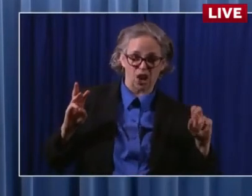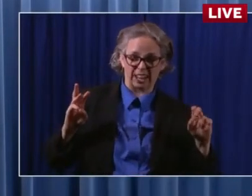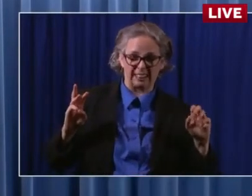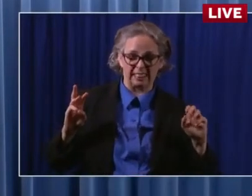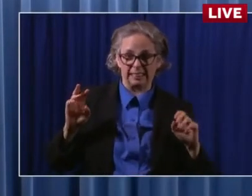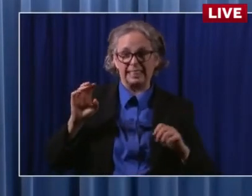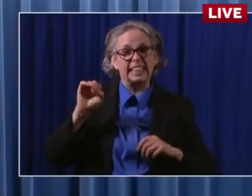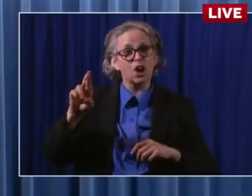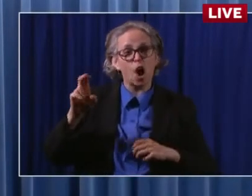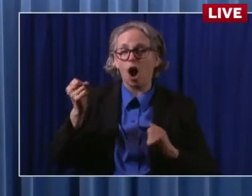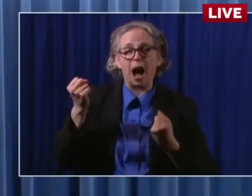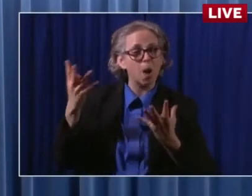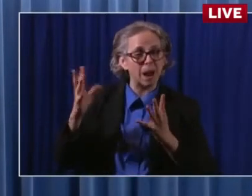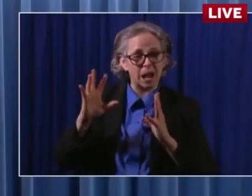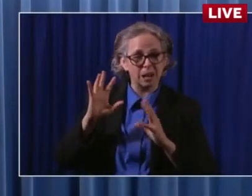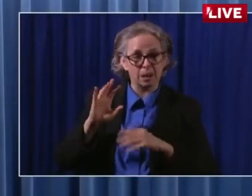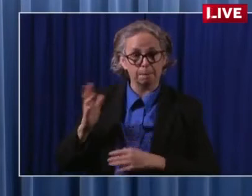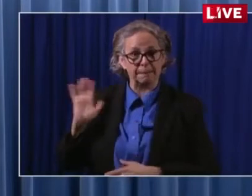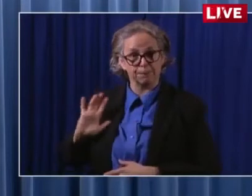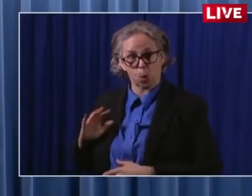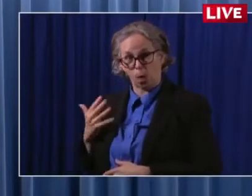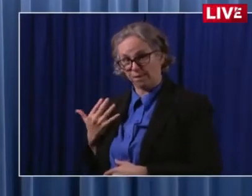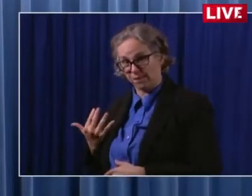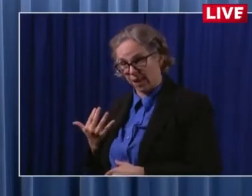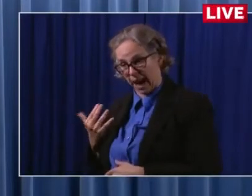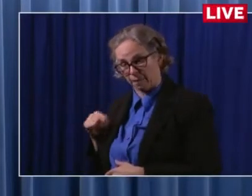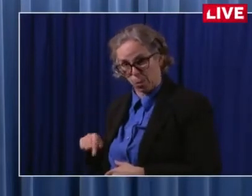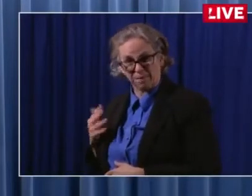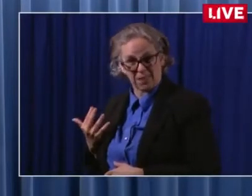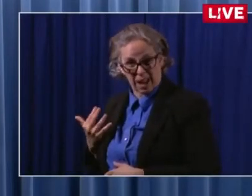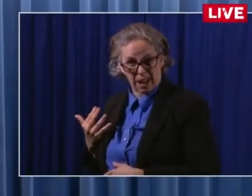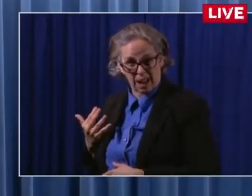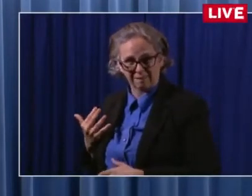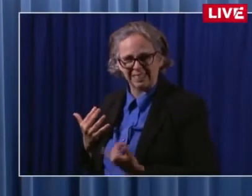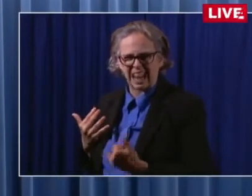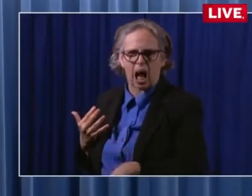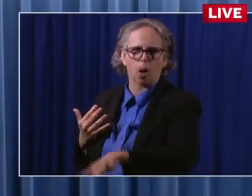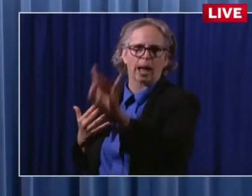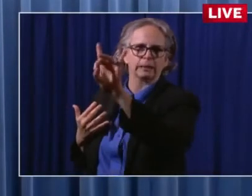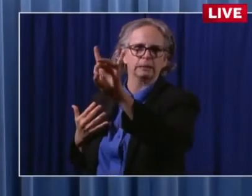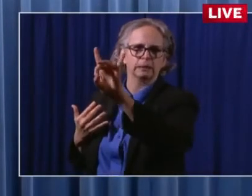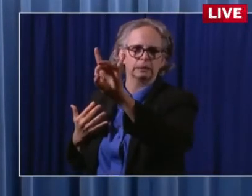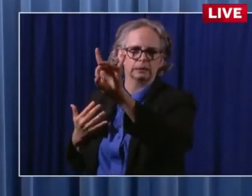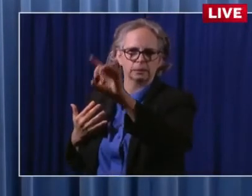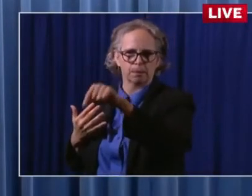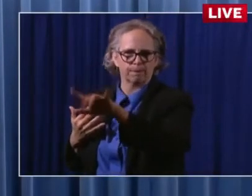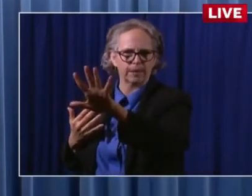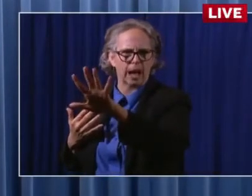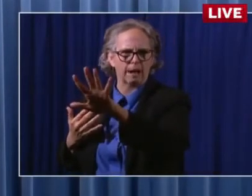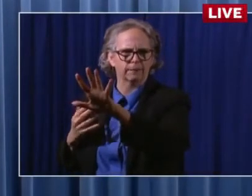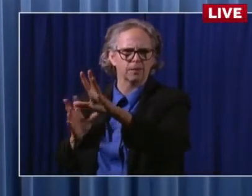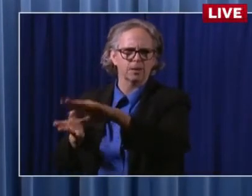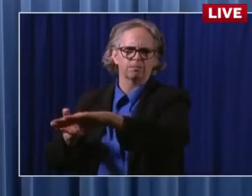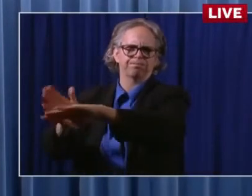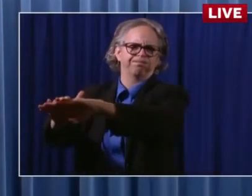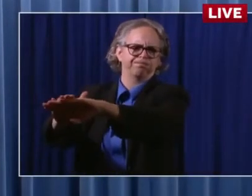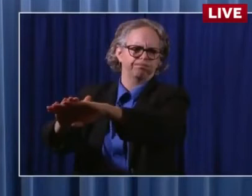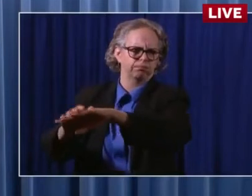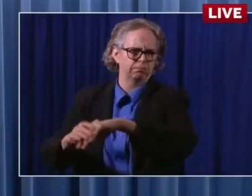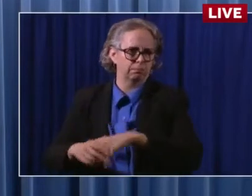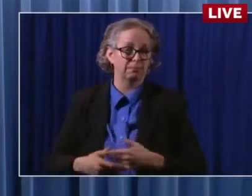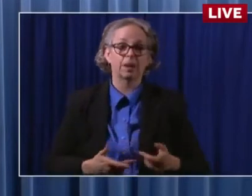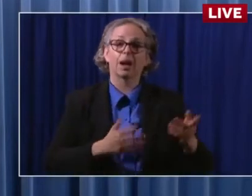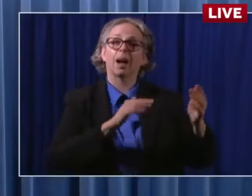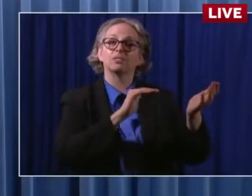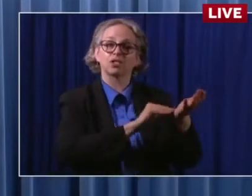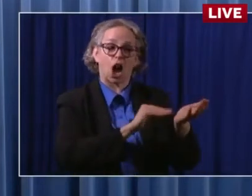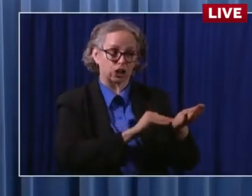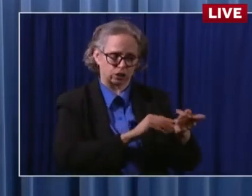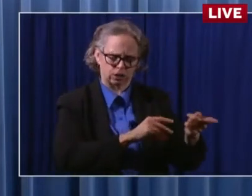FOR EXAMPLE, FROM JUNE 16 TO JUNE 30 VISITS FOR COVID-19 TO THE EMERGENCY DEPARTMENT INCREASED FROM AN AVERAGE OF 5.5 PER DAY TO 8.5.